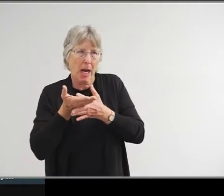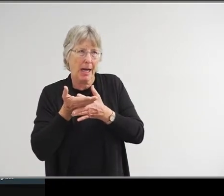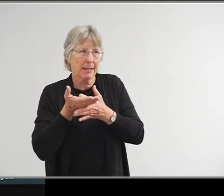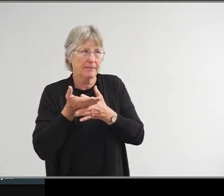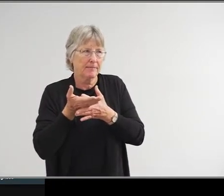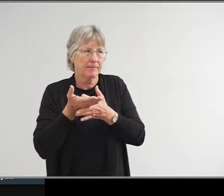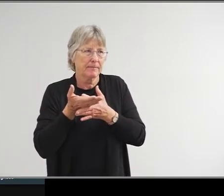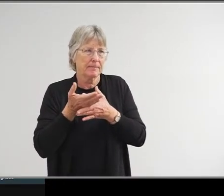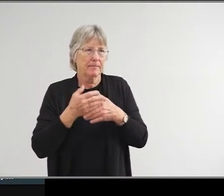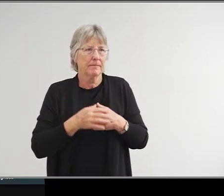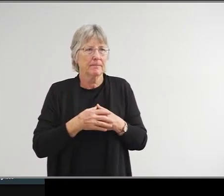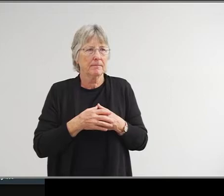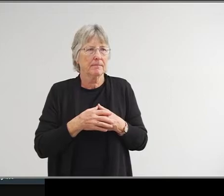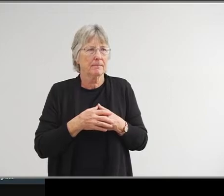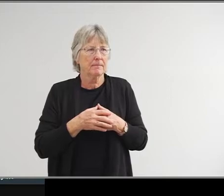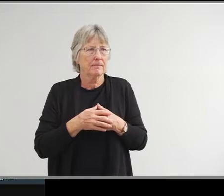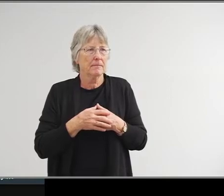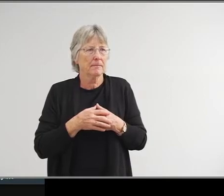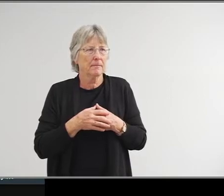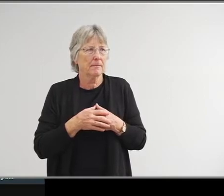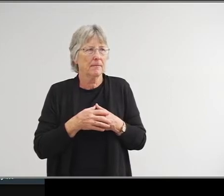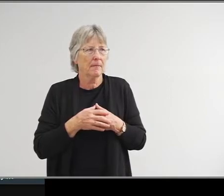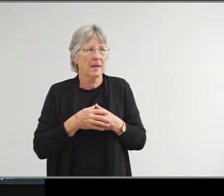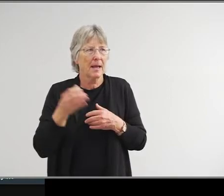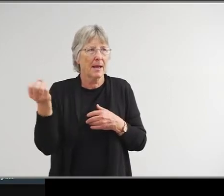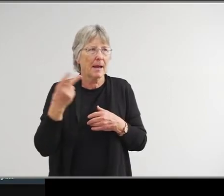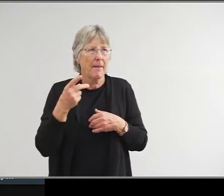So, we reconvene at 7:12.